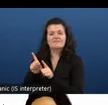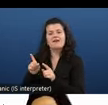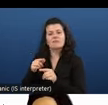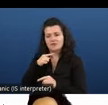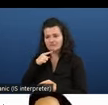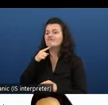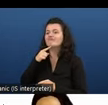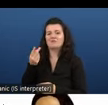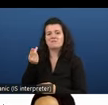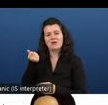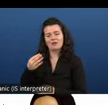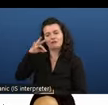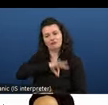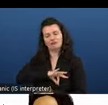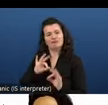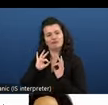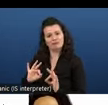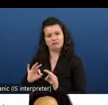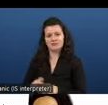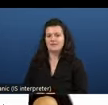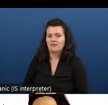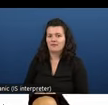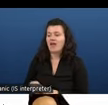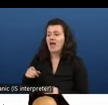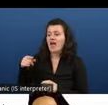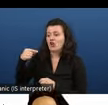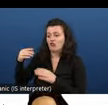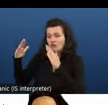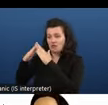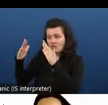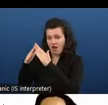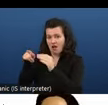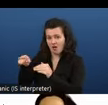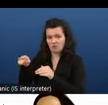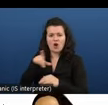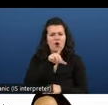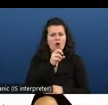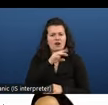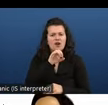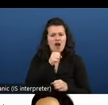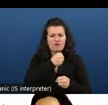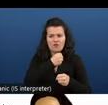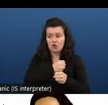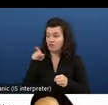included into the L'Oreal workspace. 15:26:32 And also, into the county and they